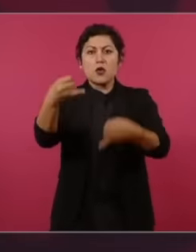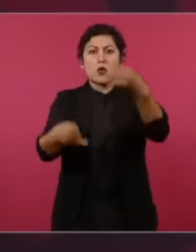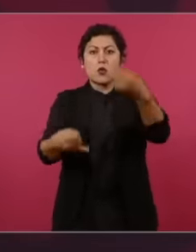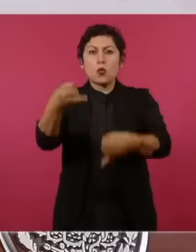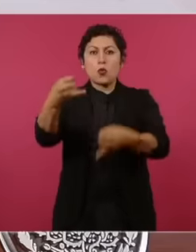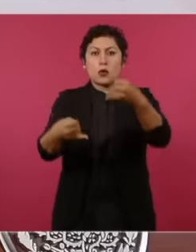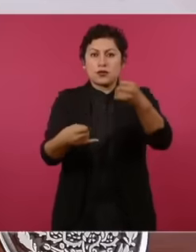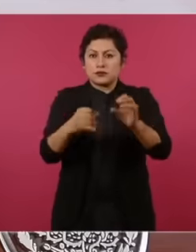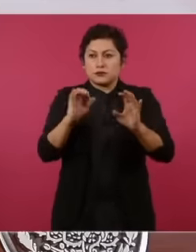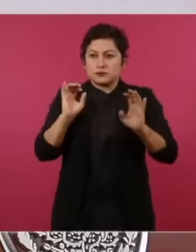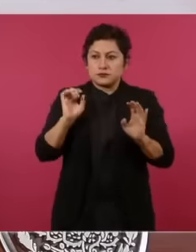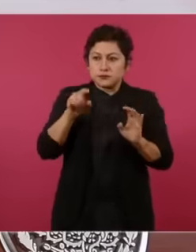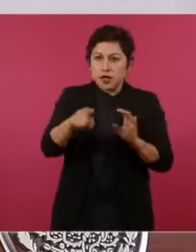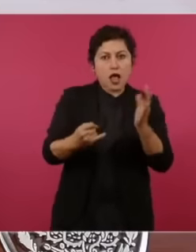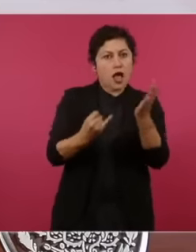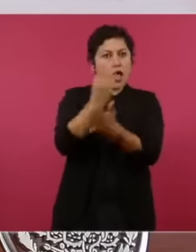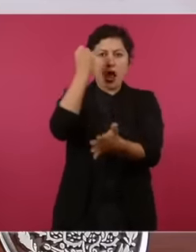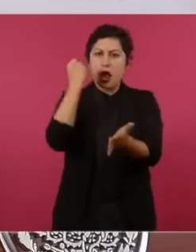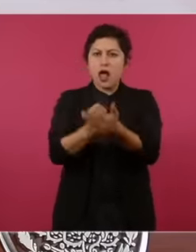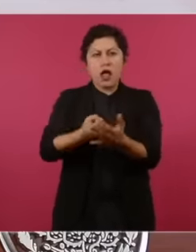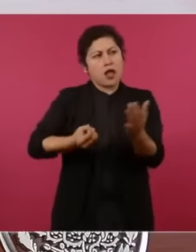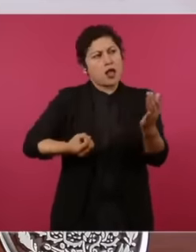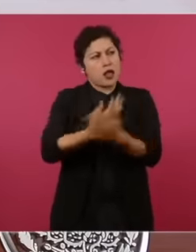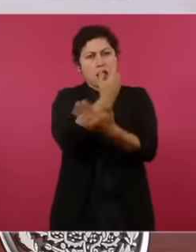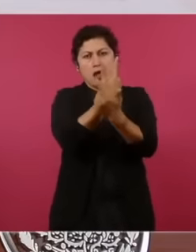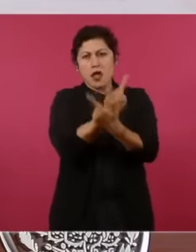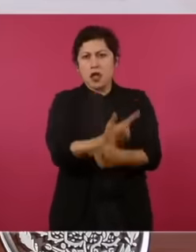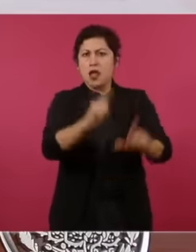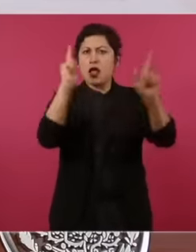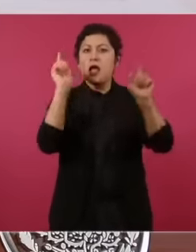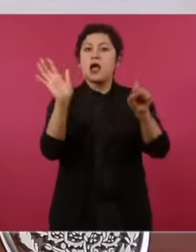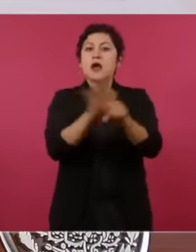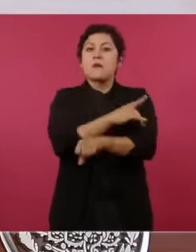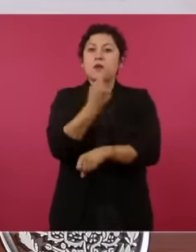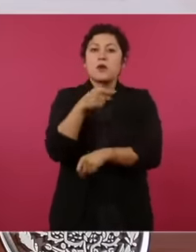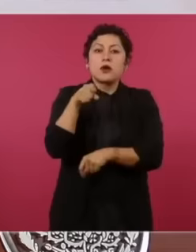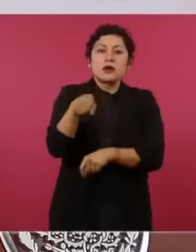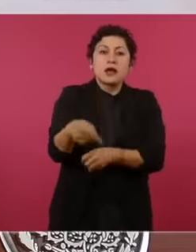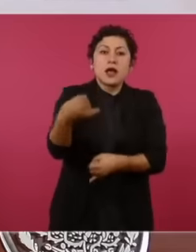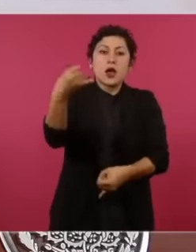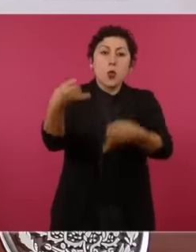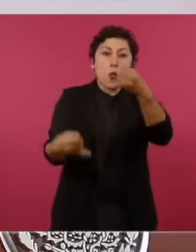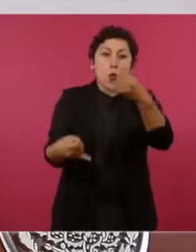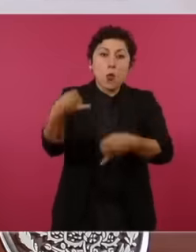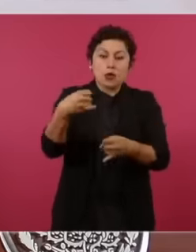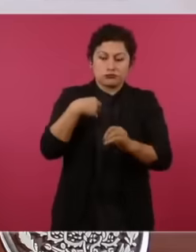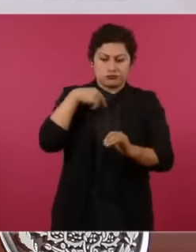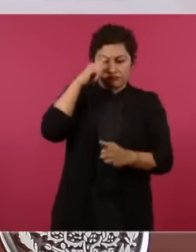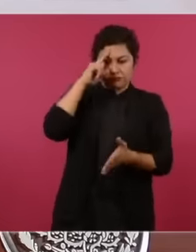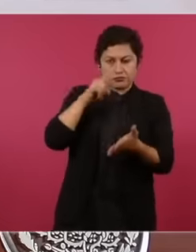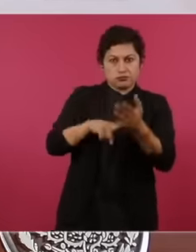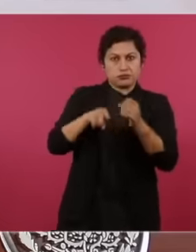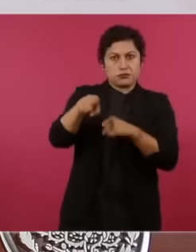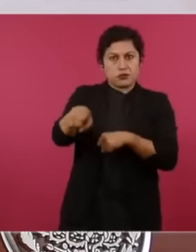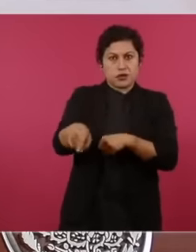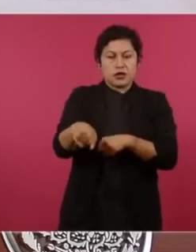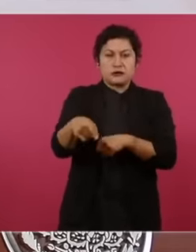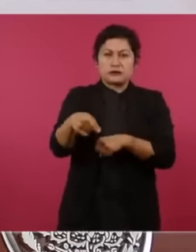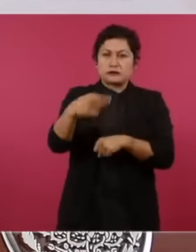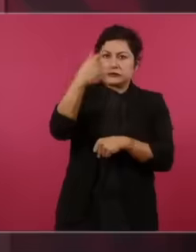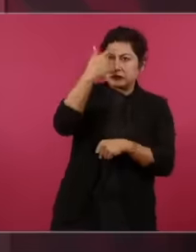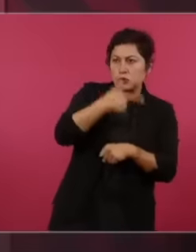all night because every hour, I don't know if it was at night or during the day, but well, we're going to